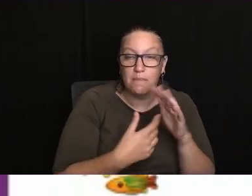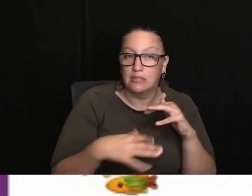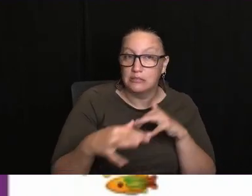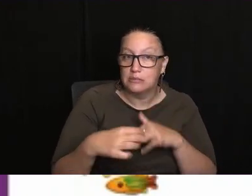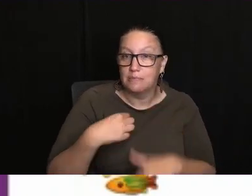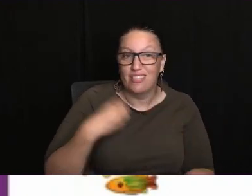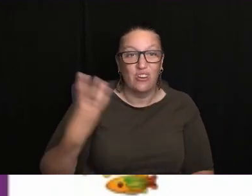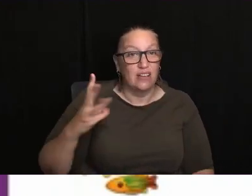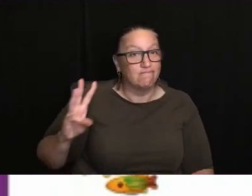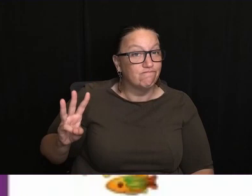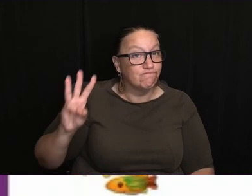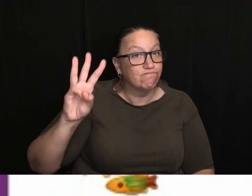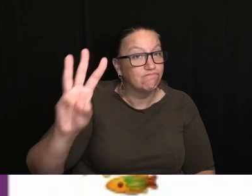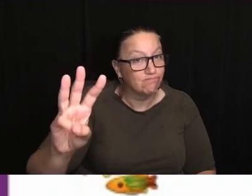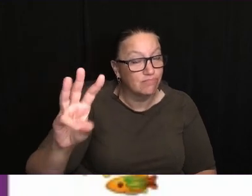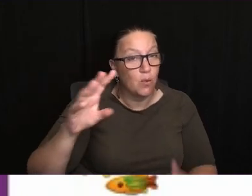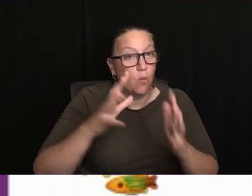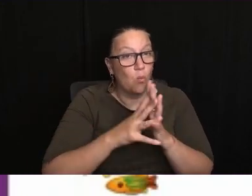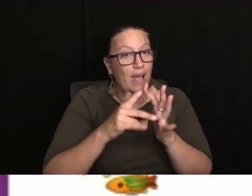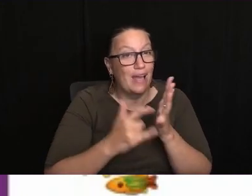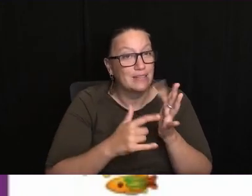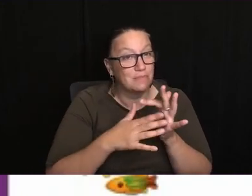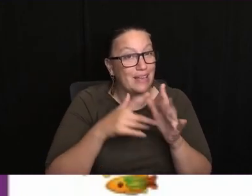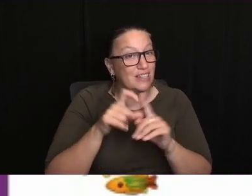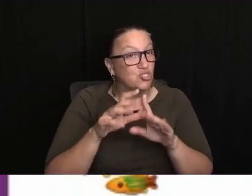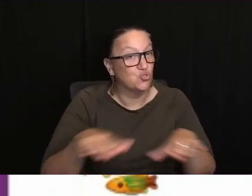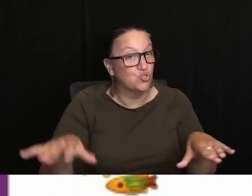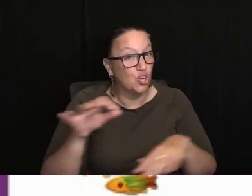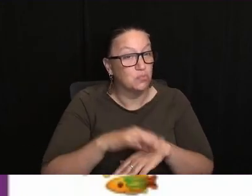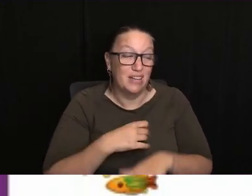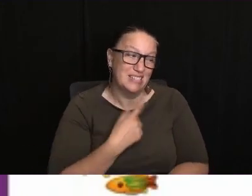to go and see Dr Jeannie Smith. While in the waiting room I said to David once again I don't think